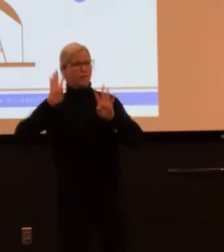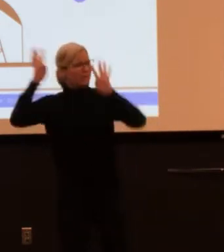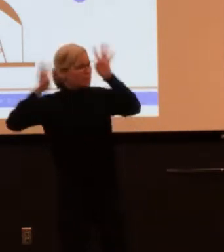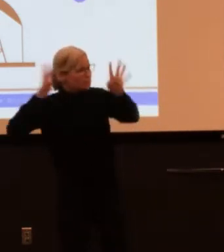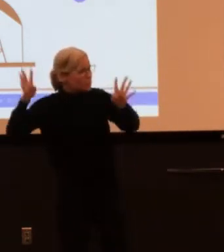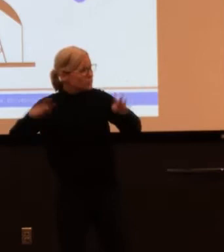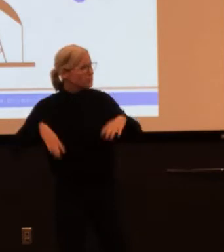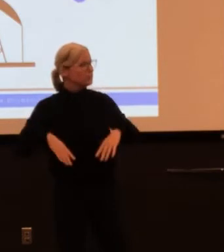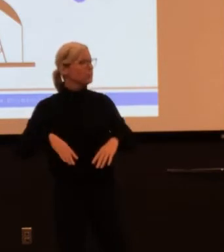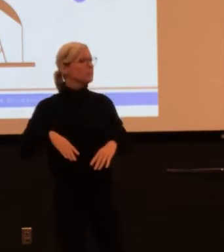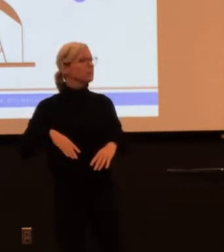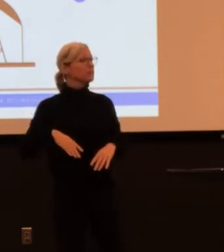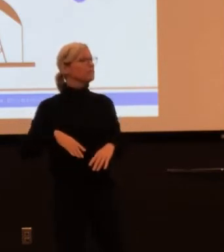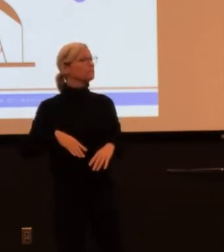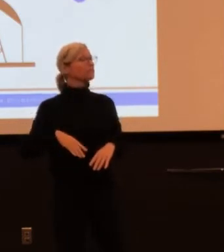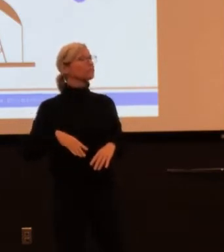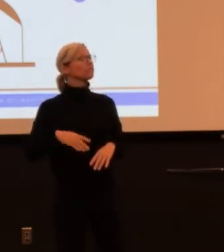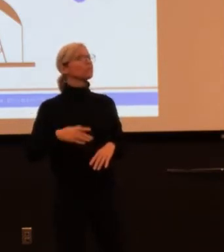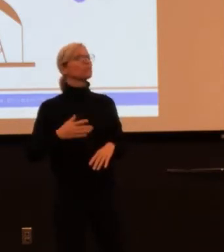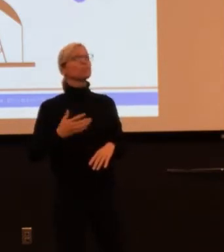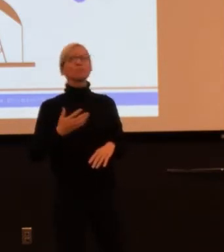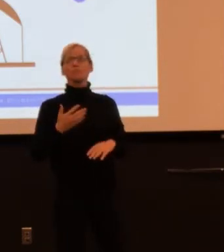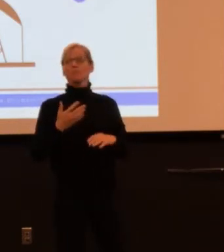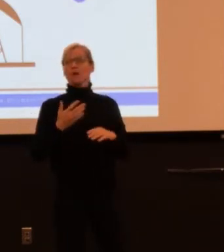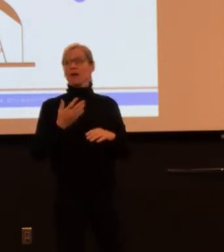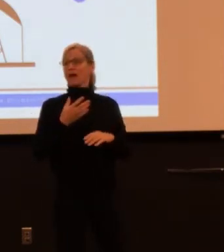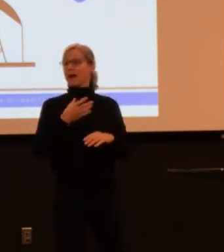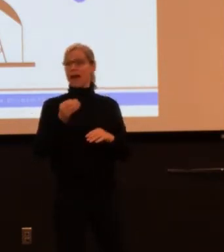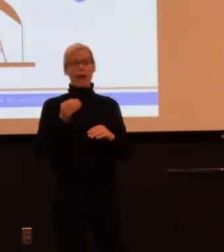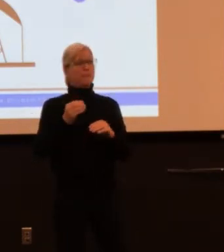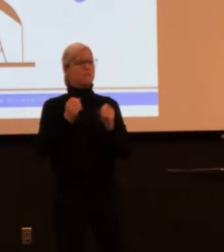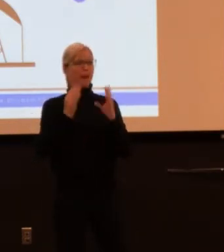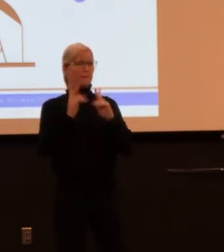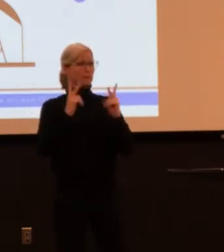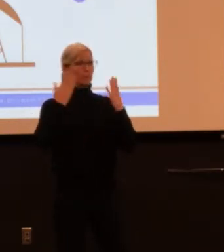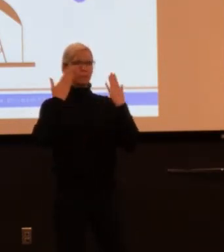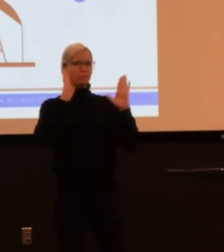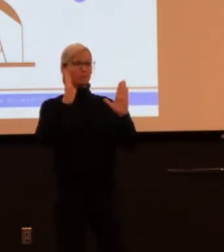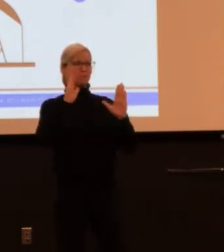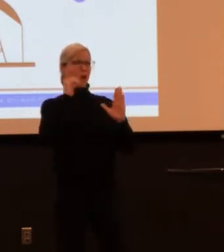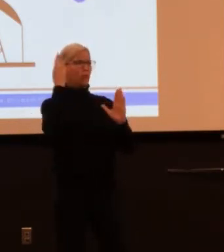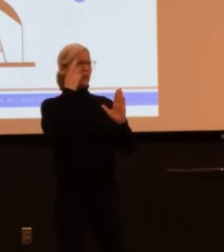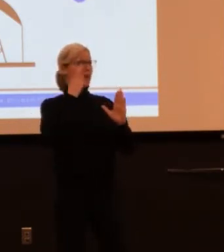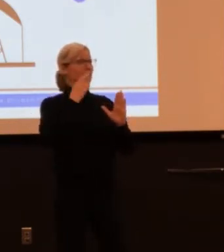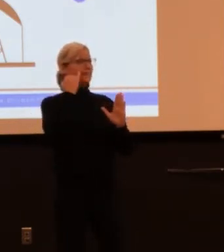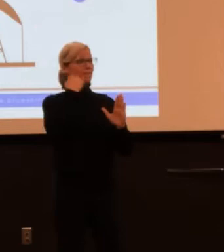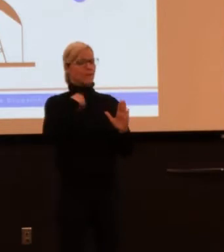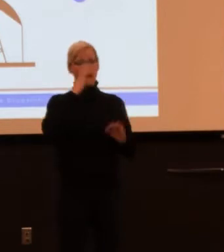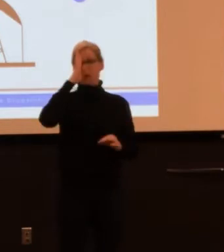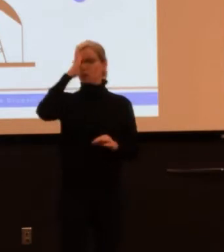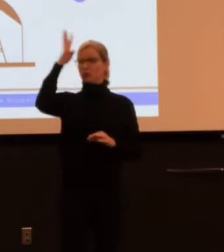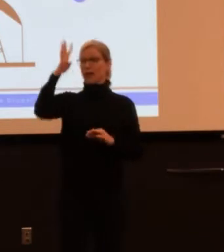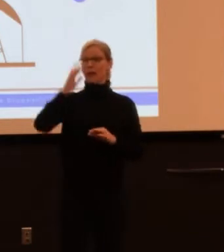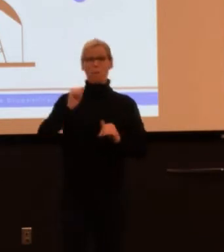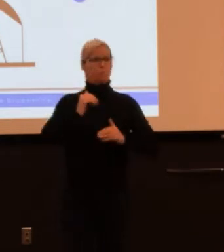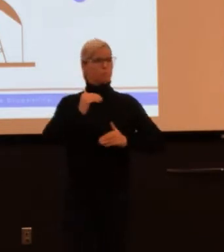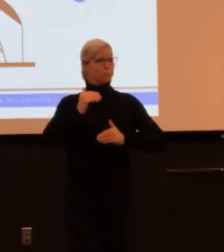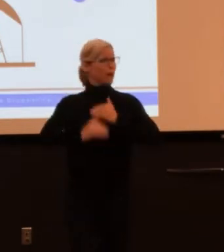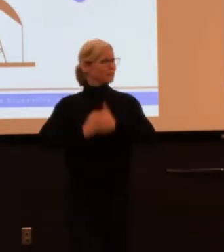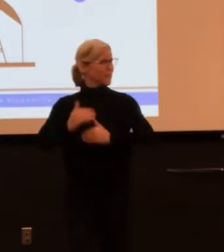What people don't often know about are patents on processes, this goes to show oil rig,